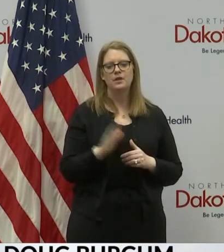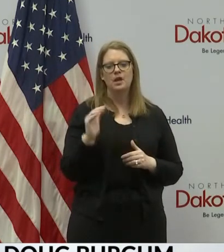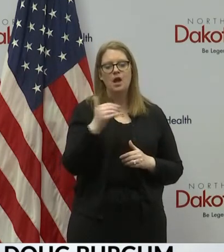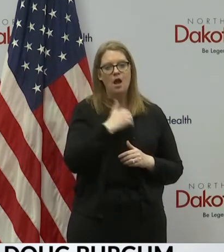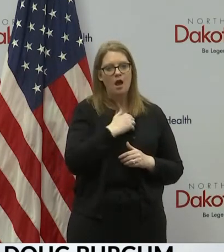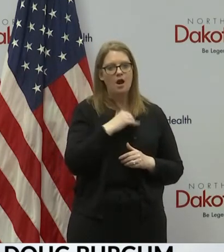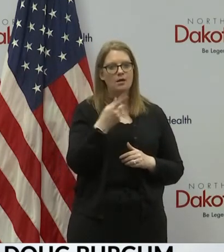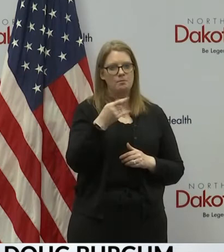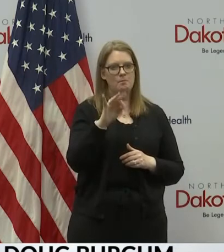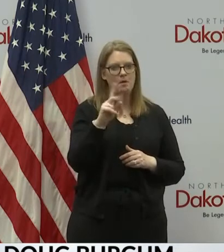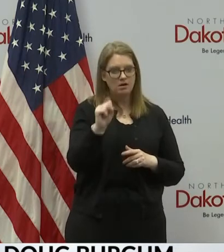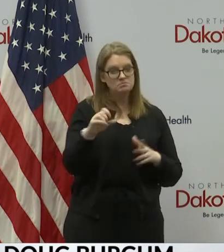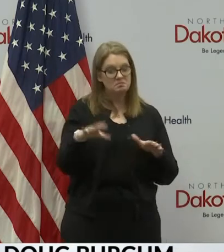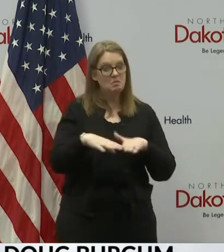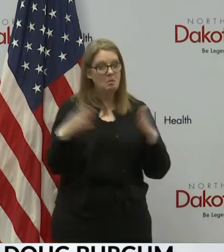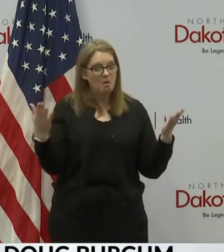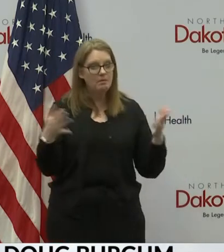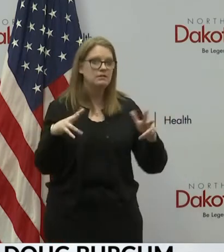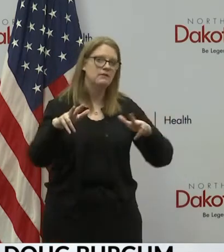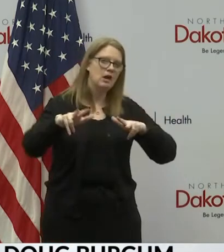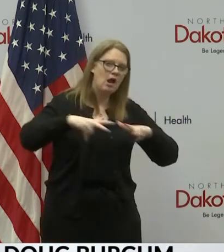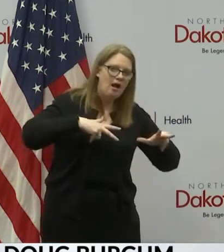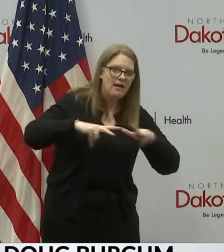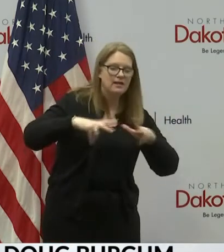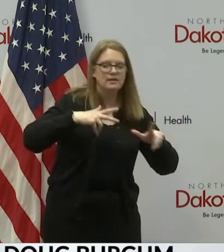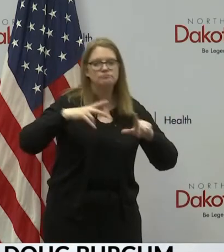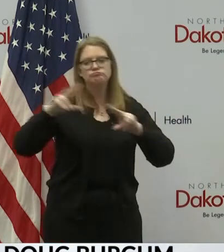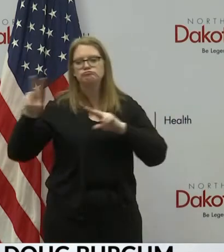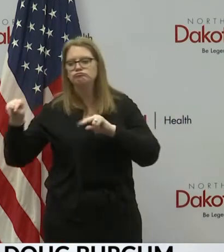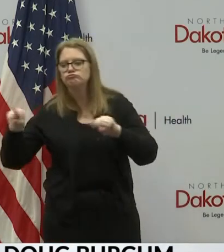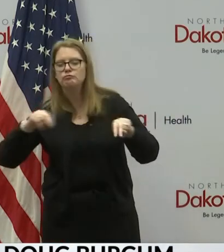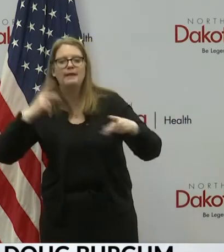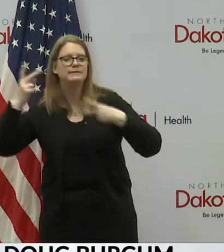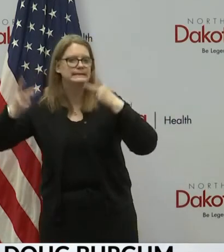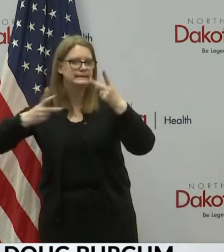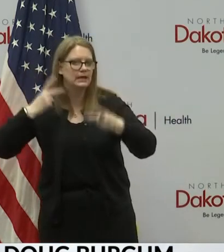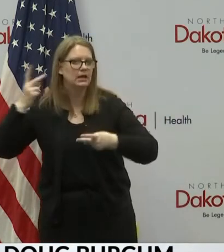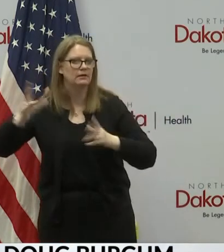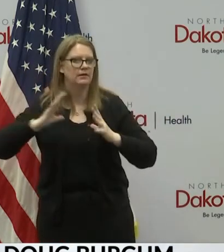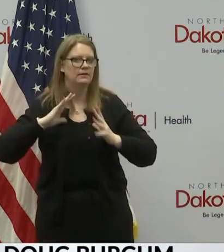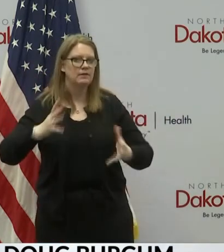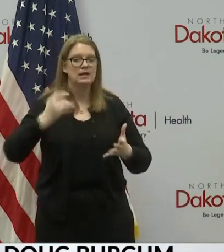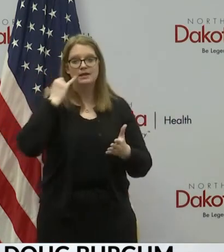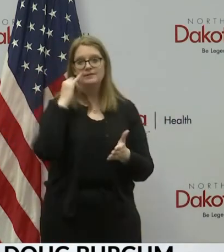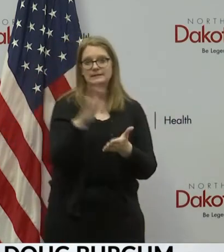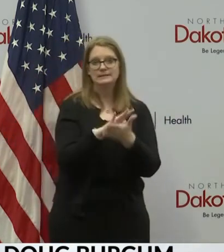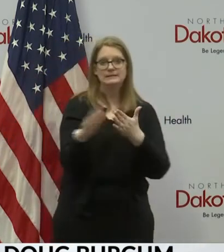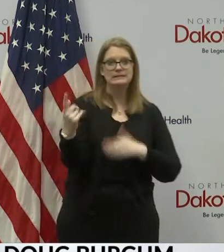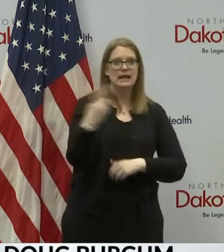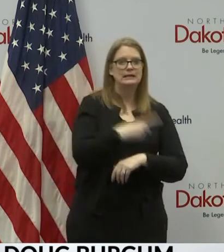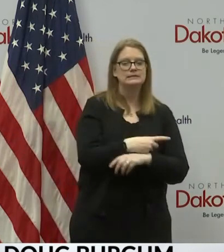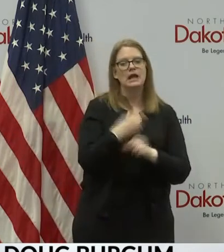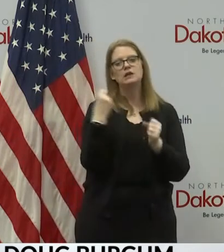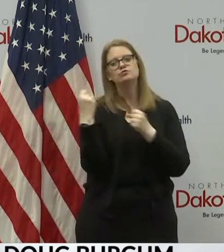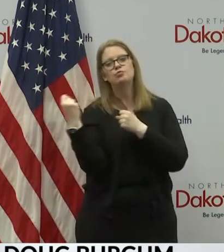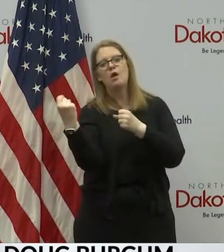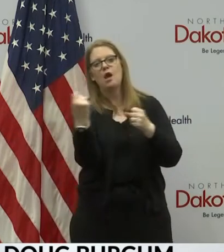MAY 29th. AS PEOPLE KNOW, THAT WE'VE KEPT OUR PARKS OPEN FOR HIKING AND VISITATION.